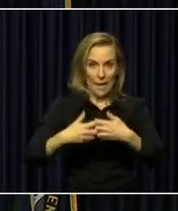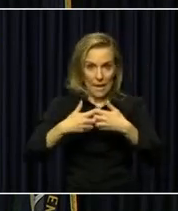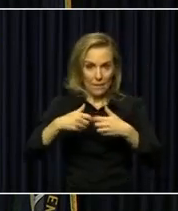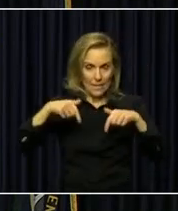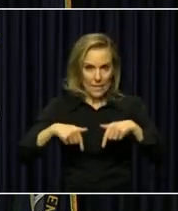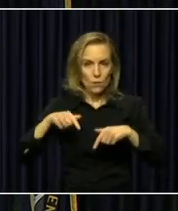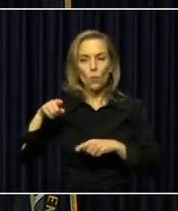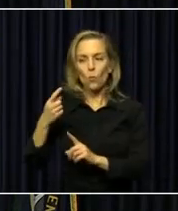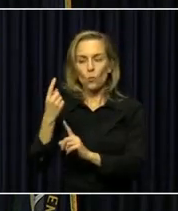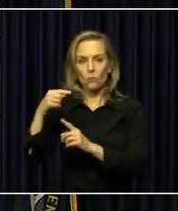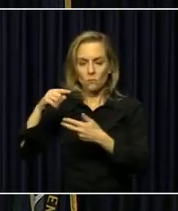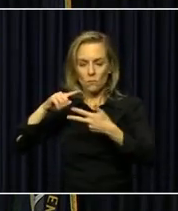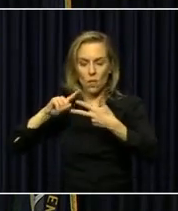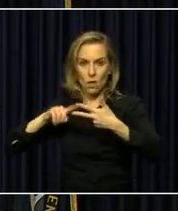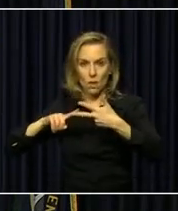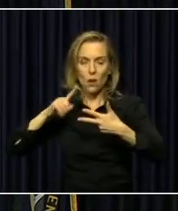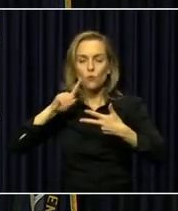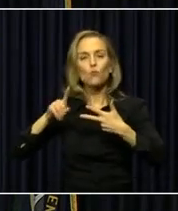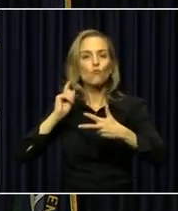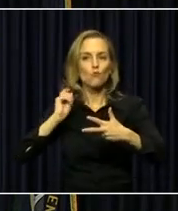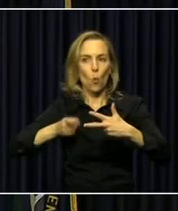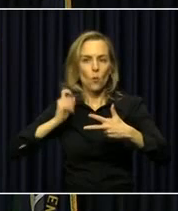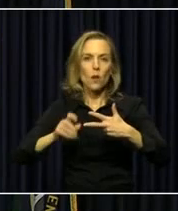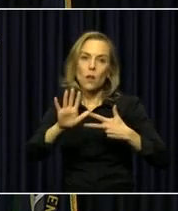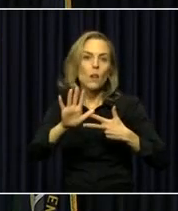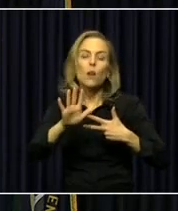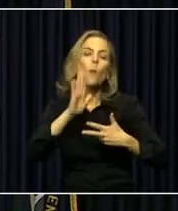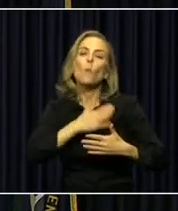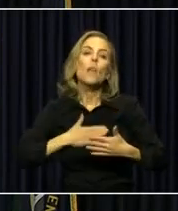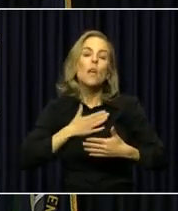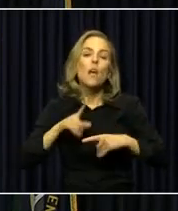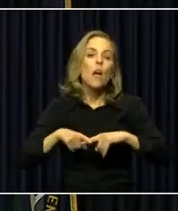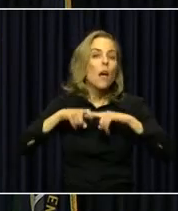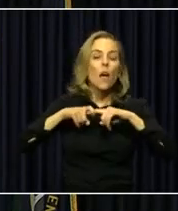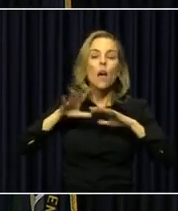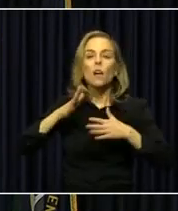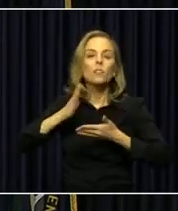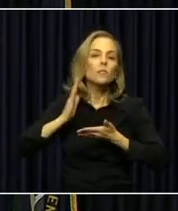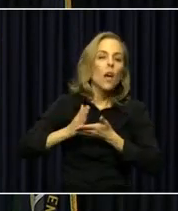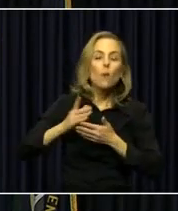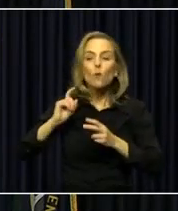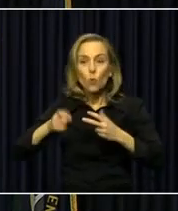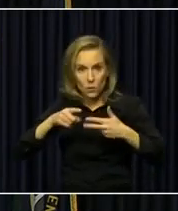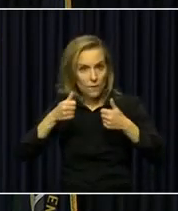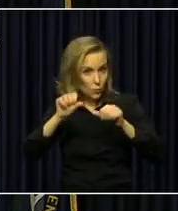JUST ONE NEIGHBORHOOD. YOU WANT PROOF THAT WE ARE ONE PEOPLE UNITED TO DEFEAT THE